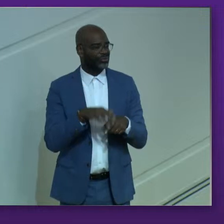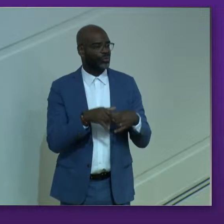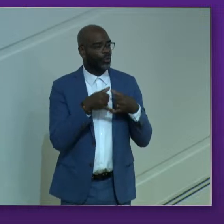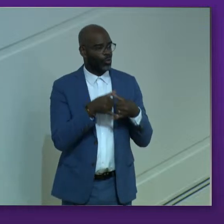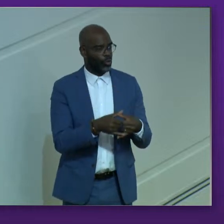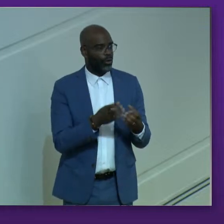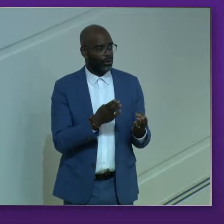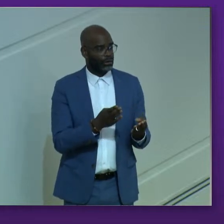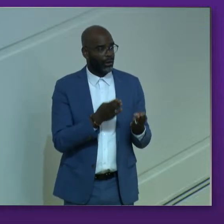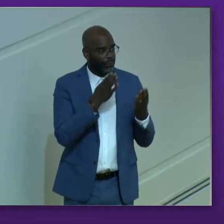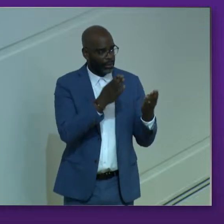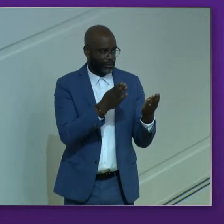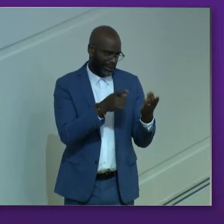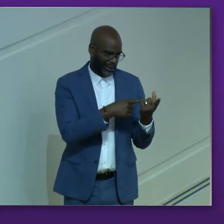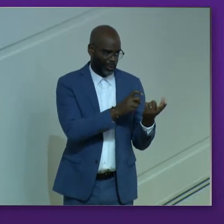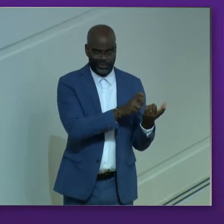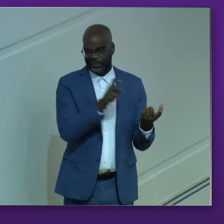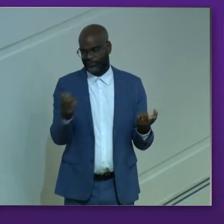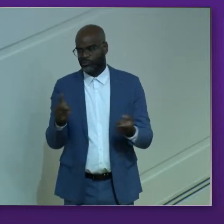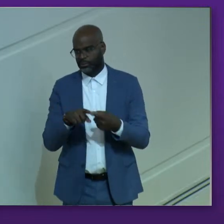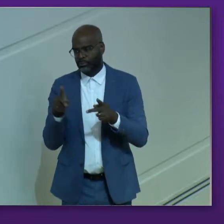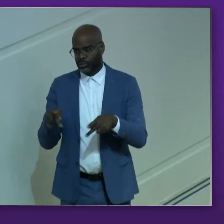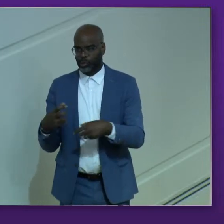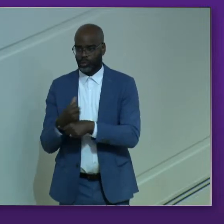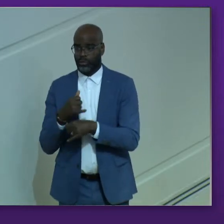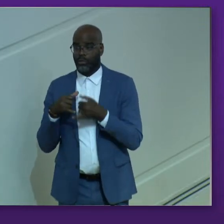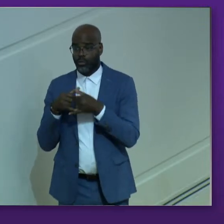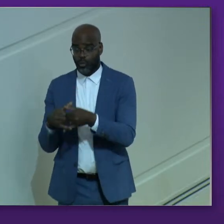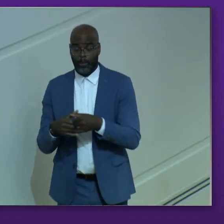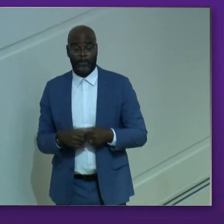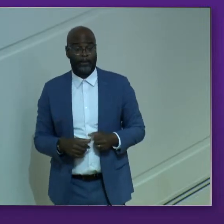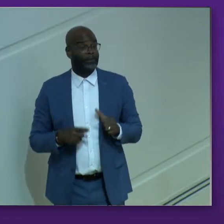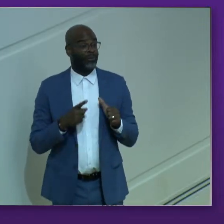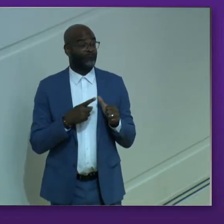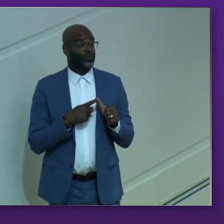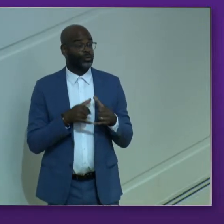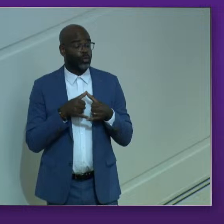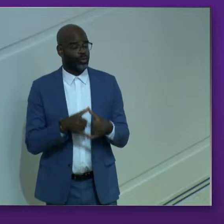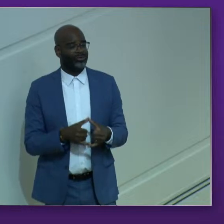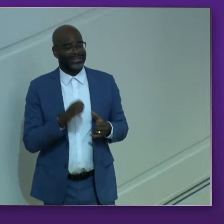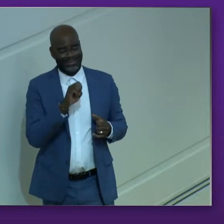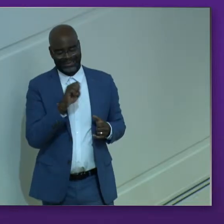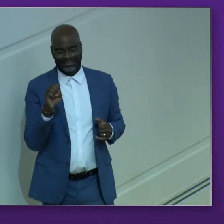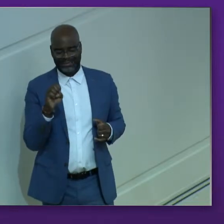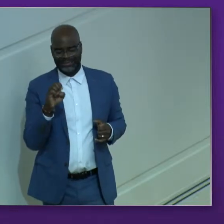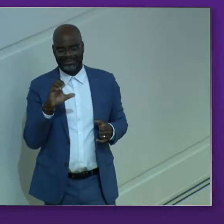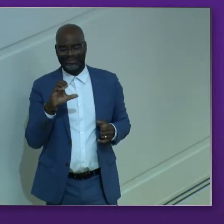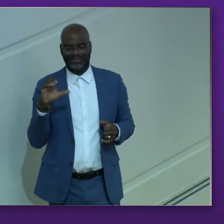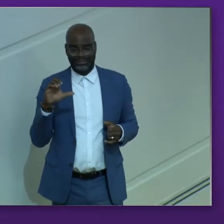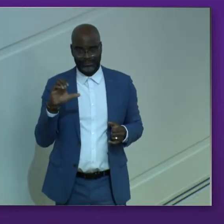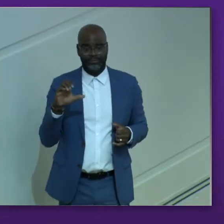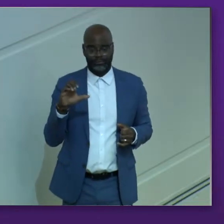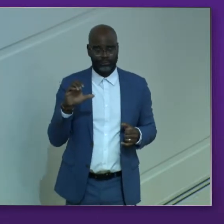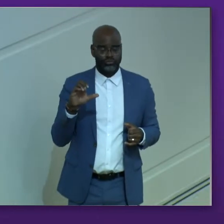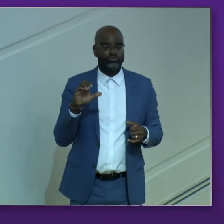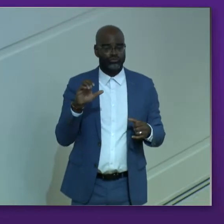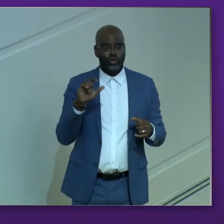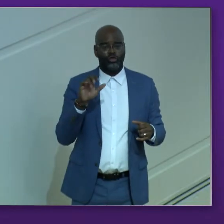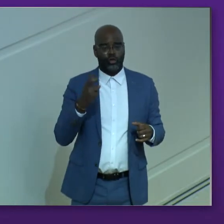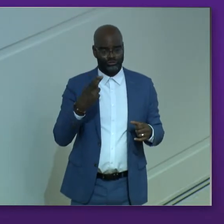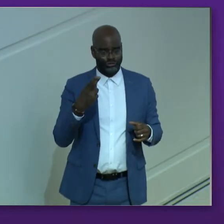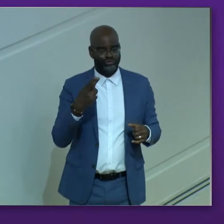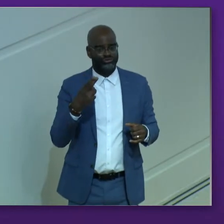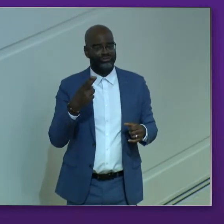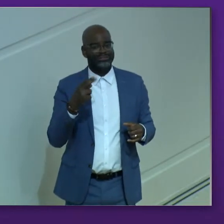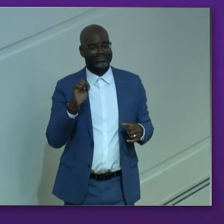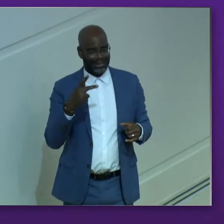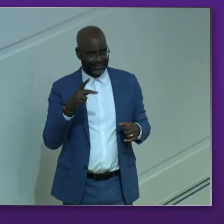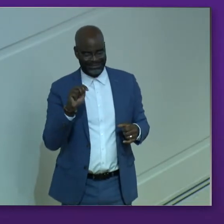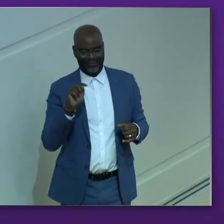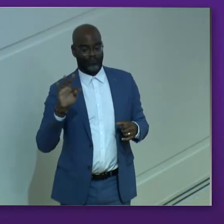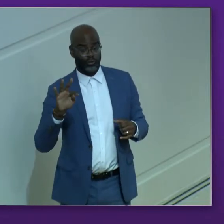RECEIVE A CERTIFICATE SIGNED BY